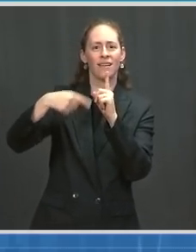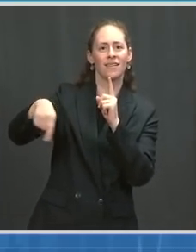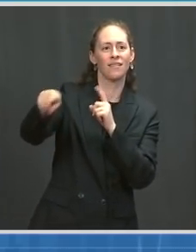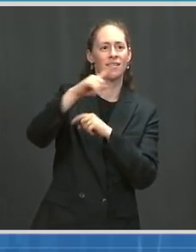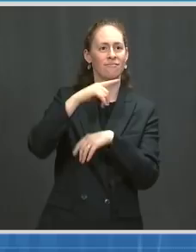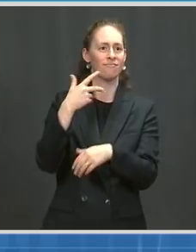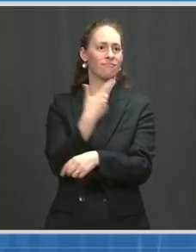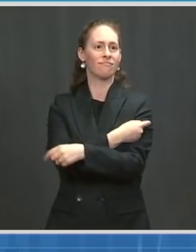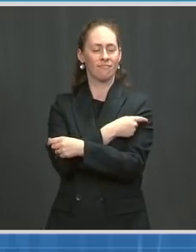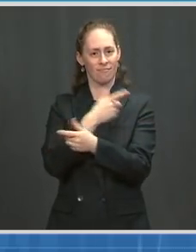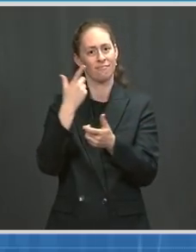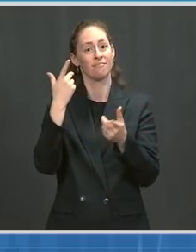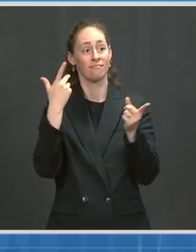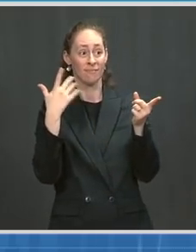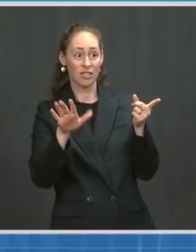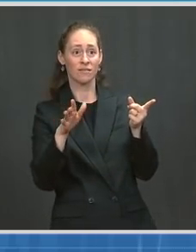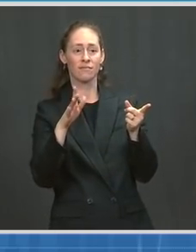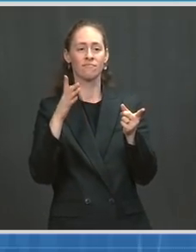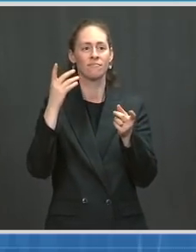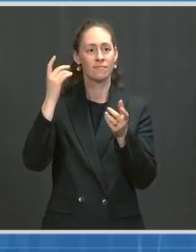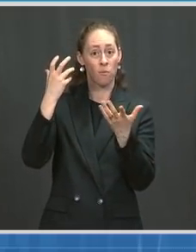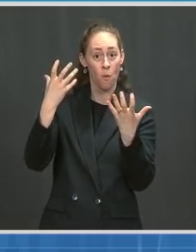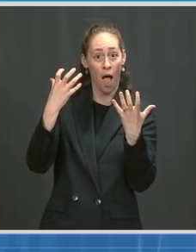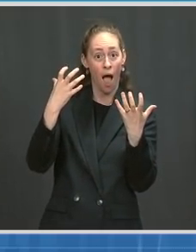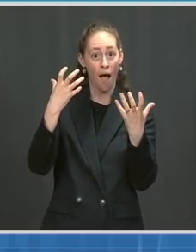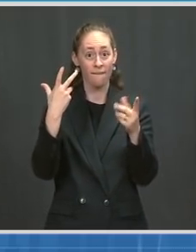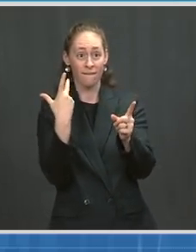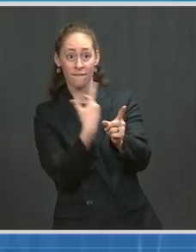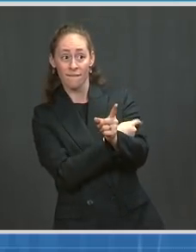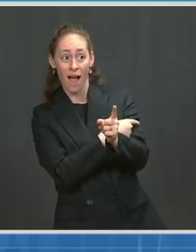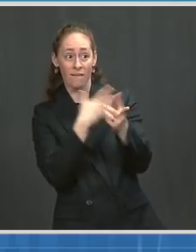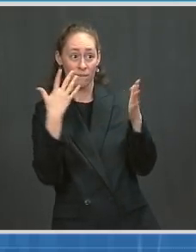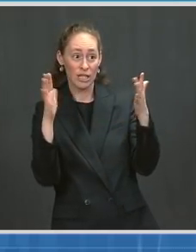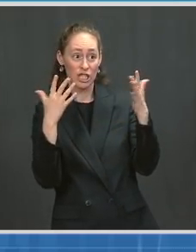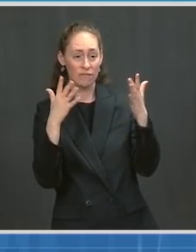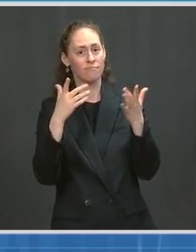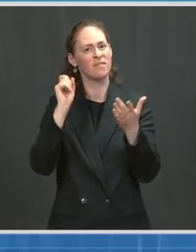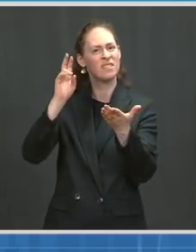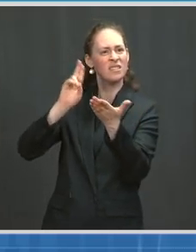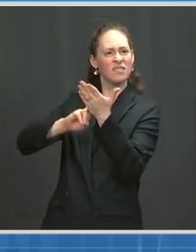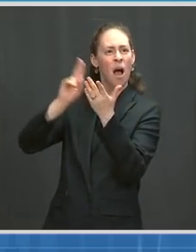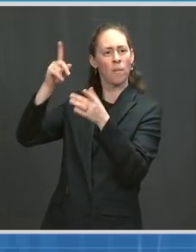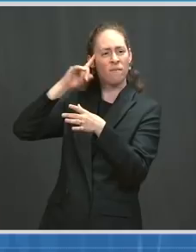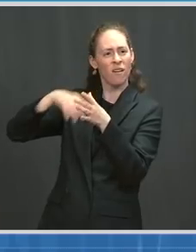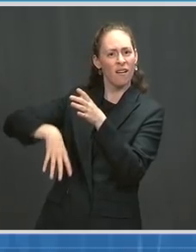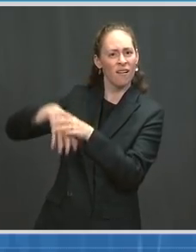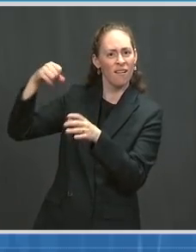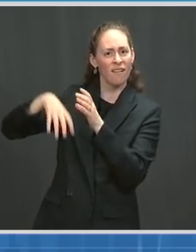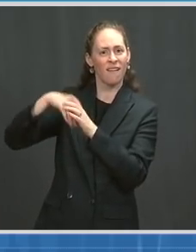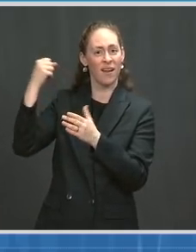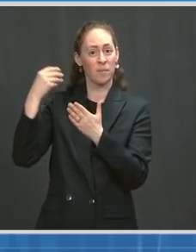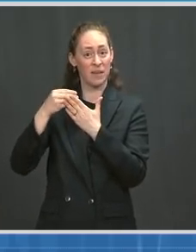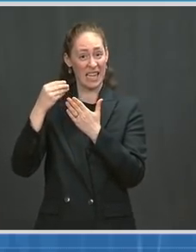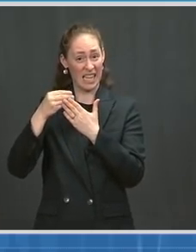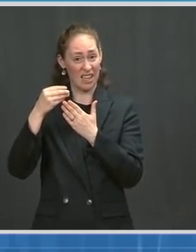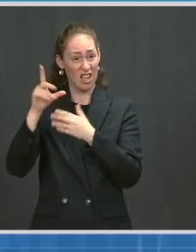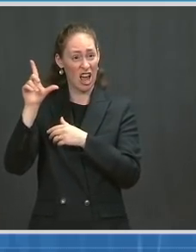you can be entered in if you vaccinate. I wonder if you, kind of, think that's a good idea. And have you been talking to states about that?